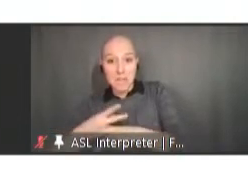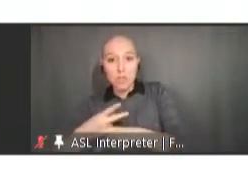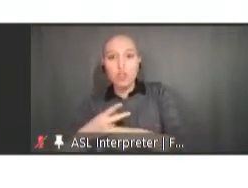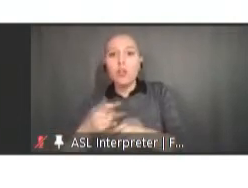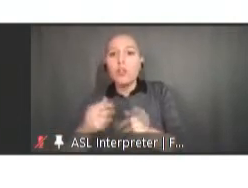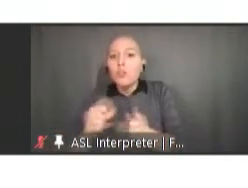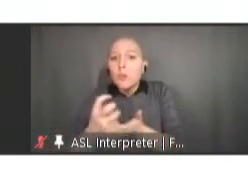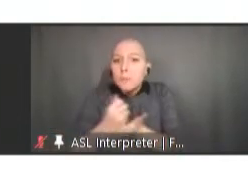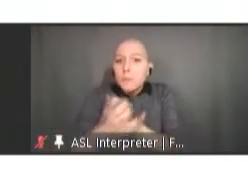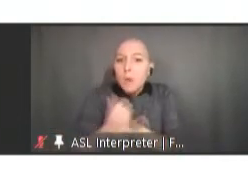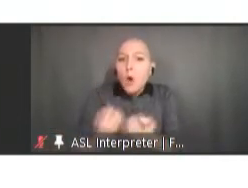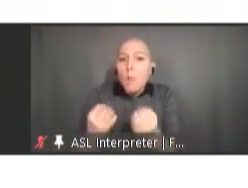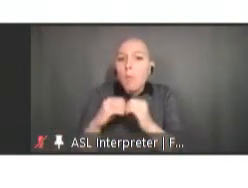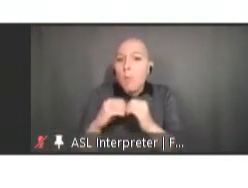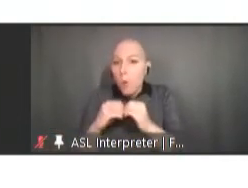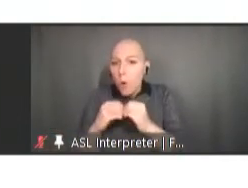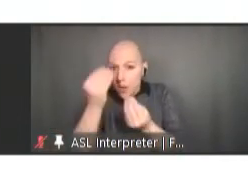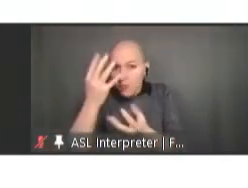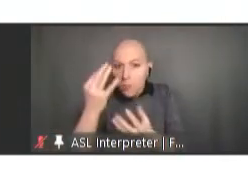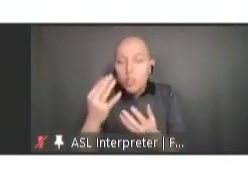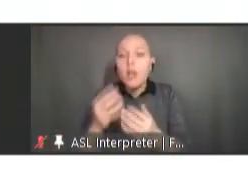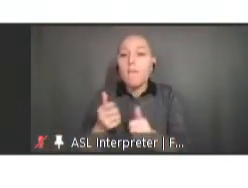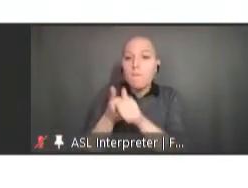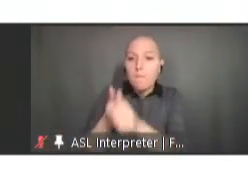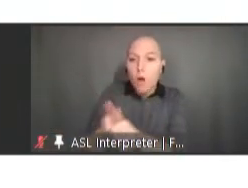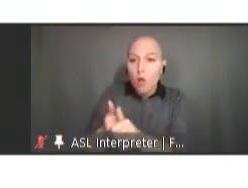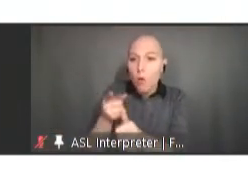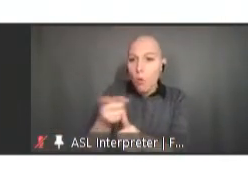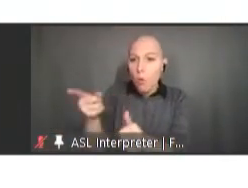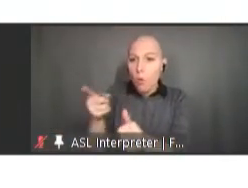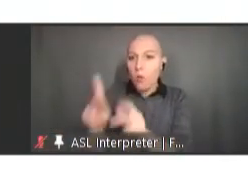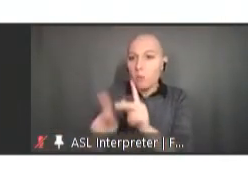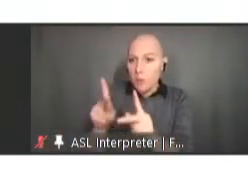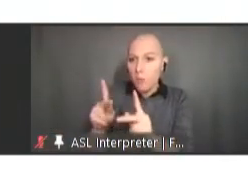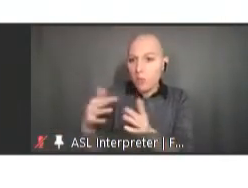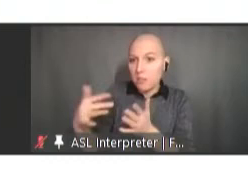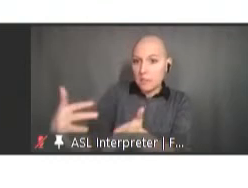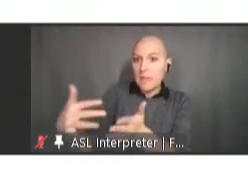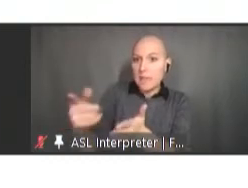as subjects for up to two years following study unblinding and establishing durability